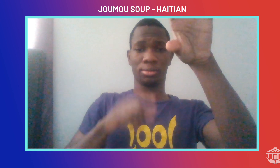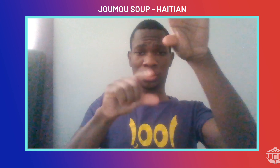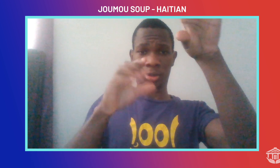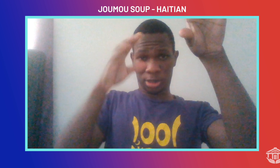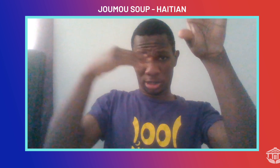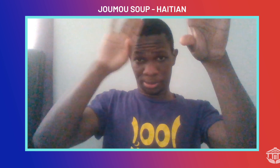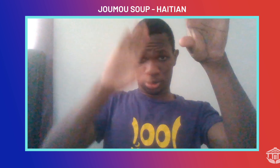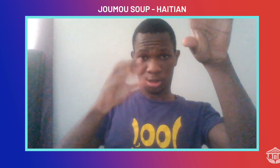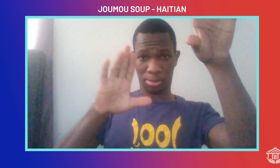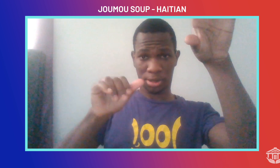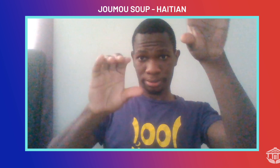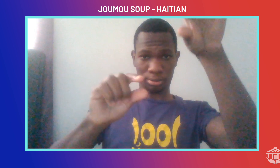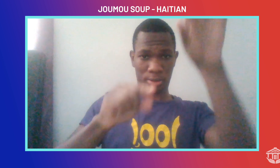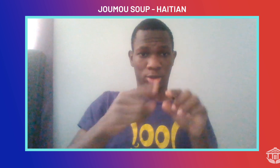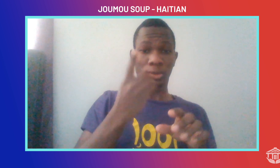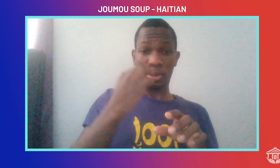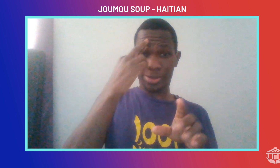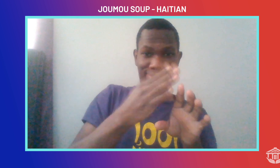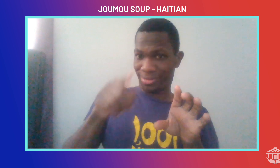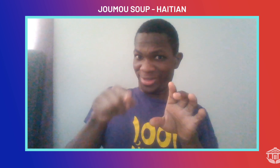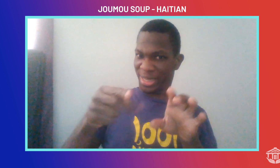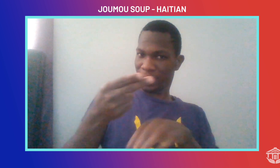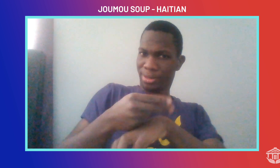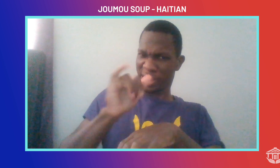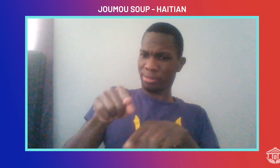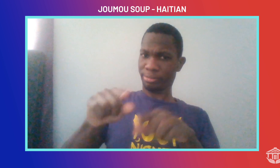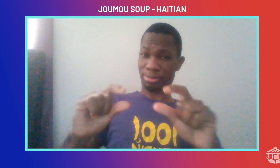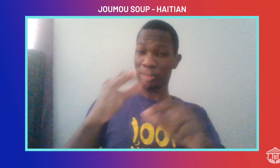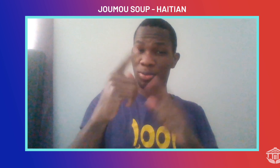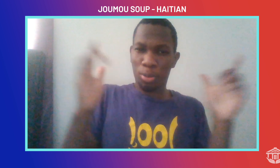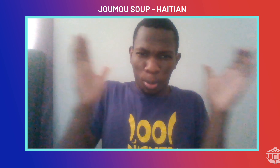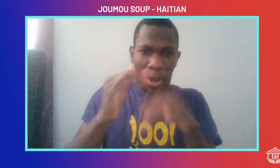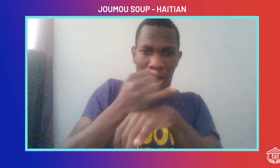Haiti is a small island that’s south of the United States and just off the coast of Cuba.